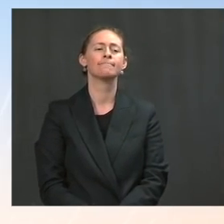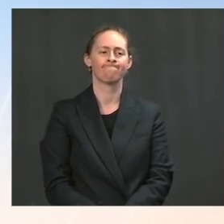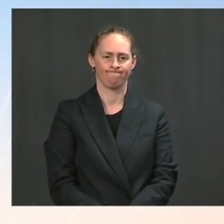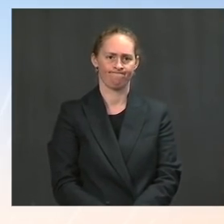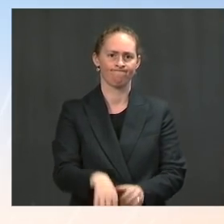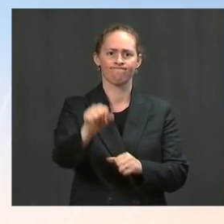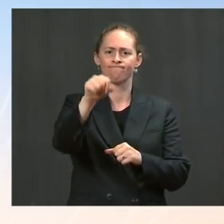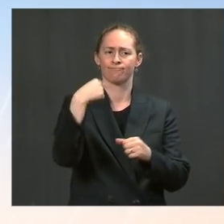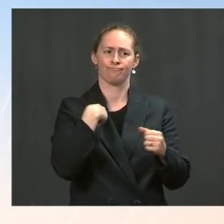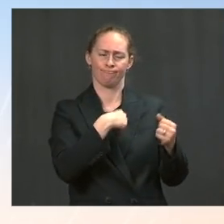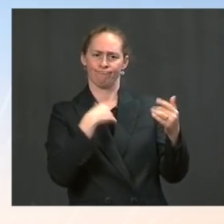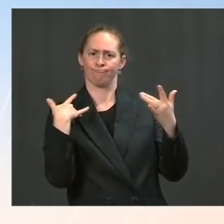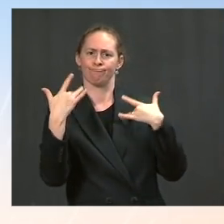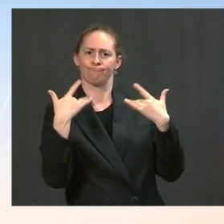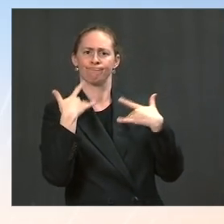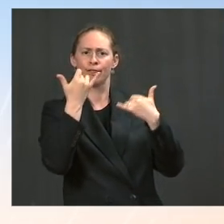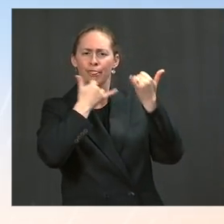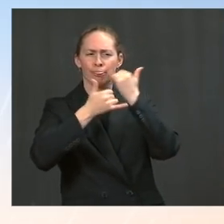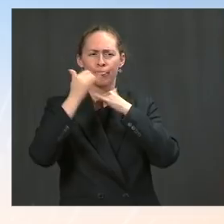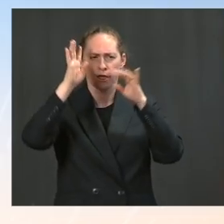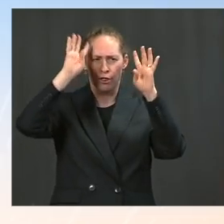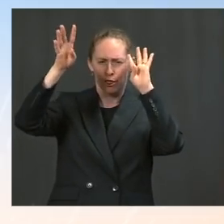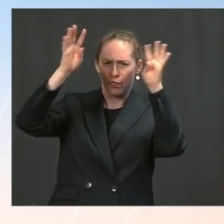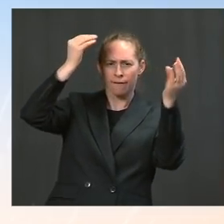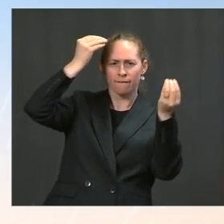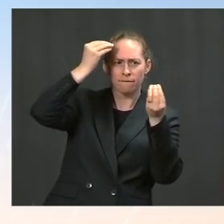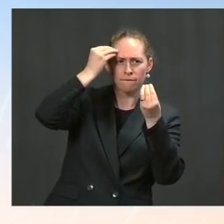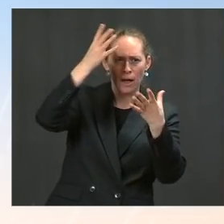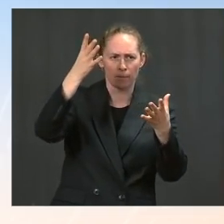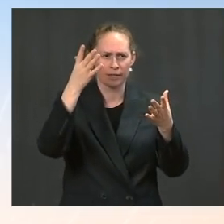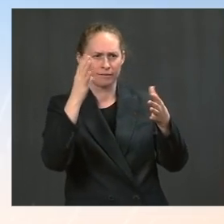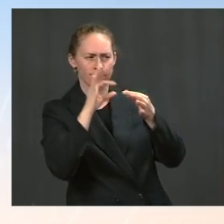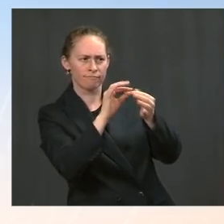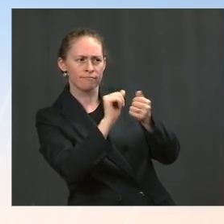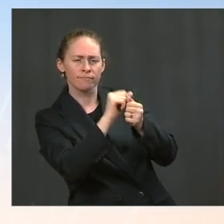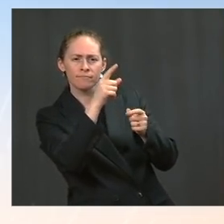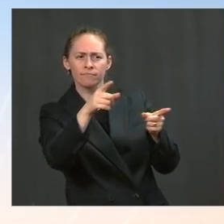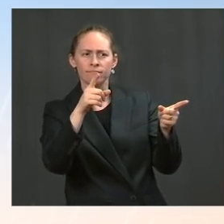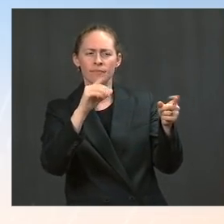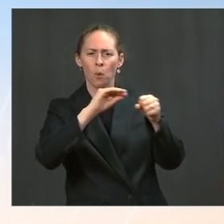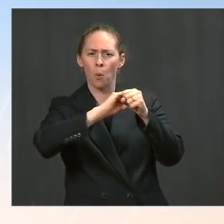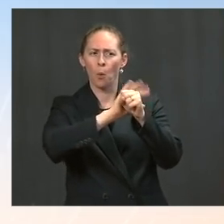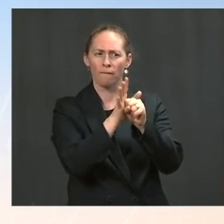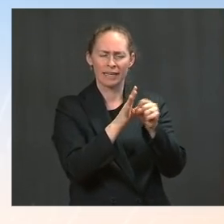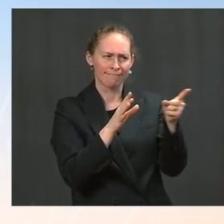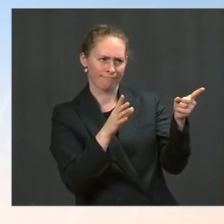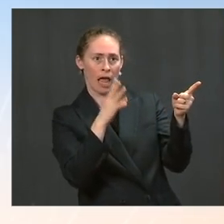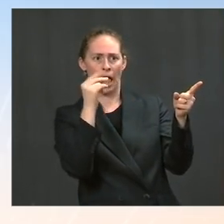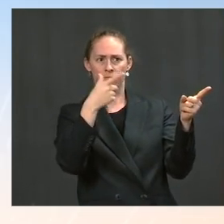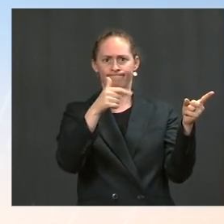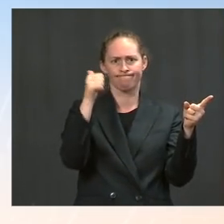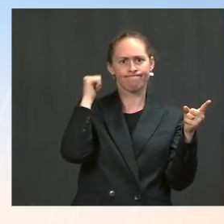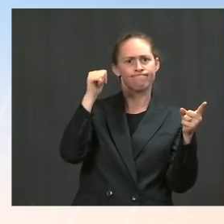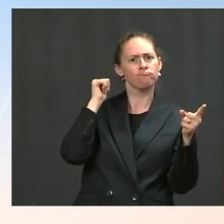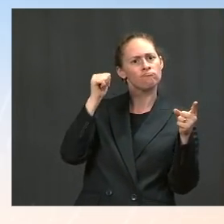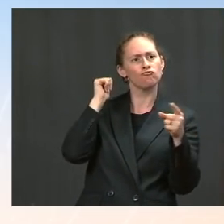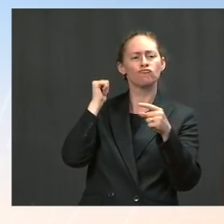their lack of participation in the process, their lack of willingness to provide data and information to the World Health Organization.